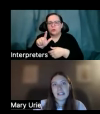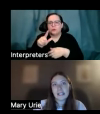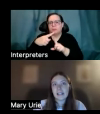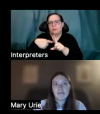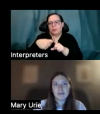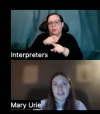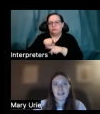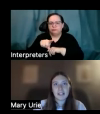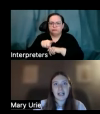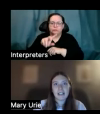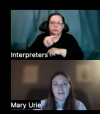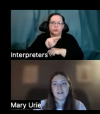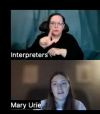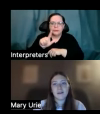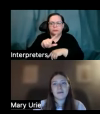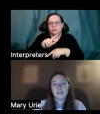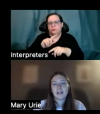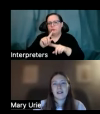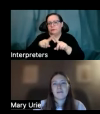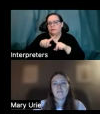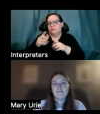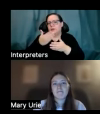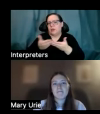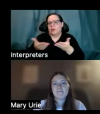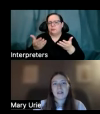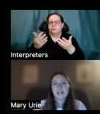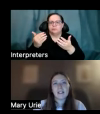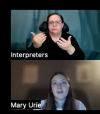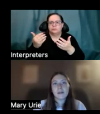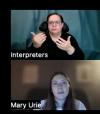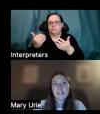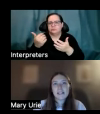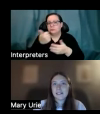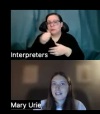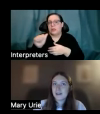and get different items, new. Any news updates in those